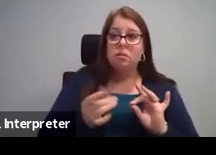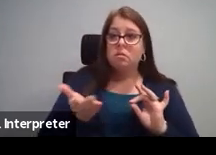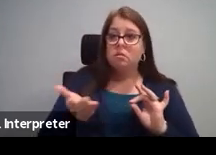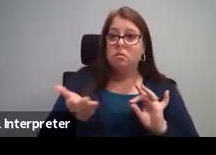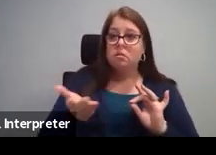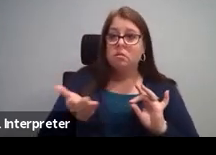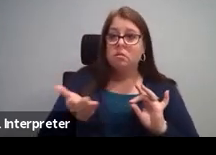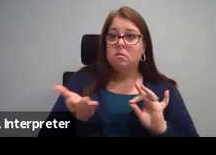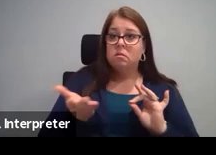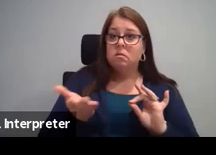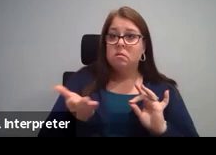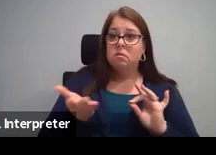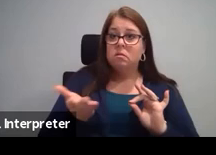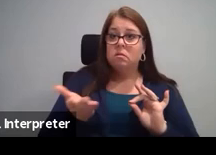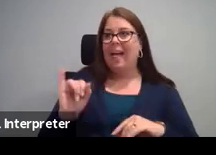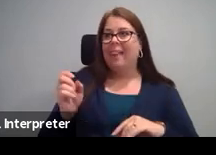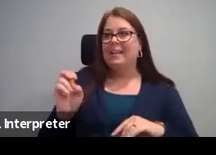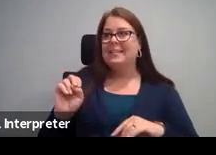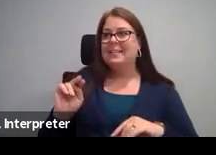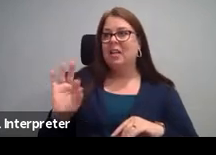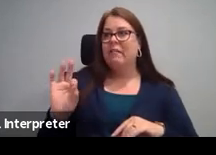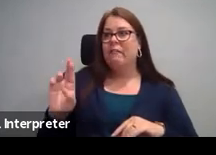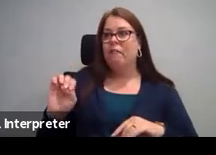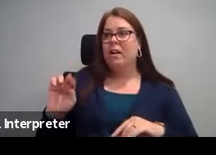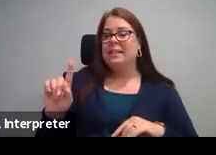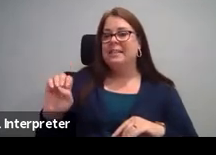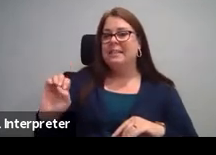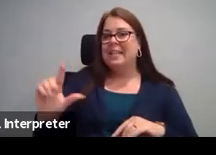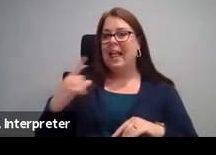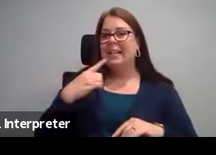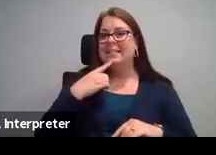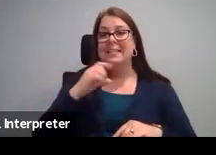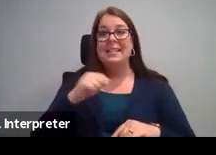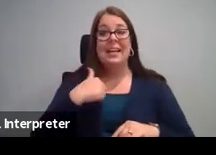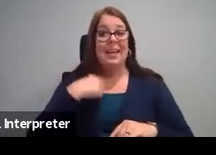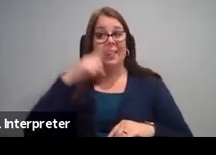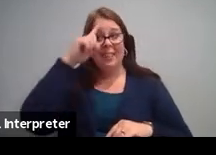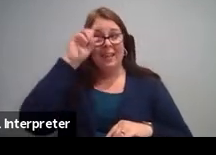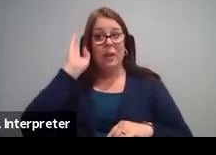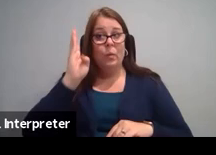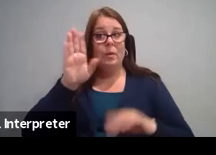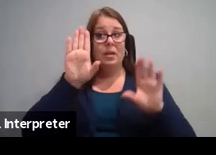Allison frenzel: Yeah. And so I think it'd be great for the audience to see what some of these courses look like. And I think you were going to pull up some